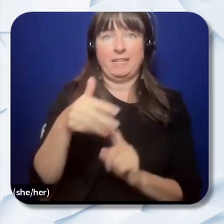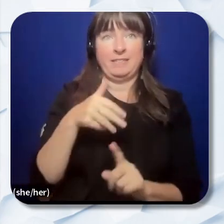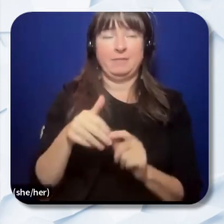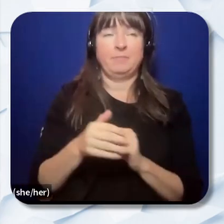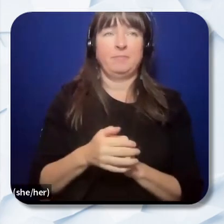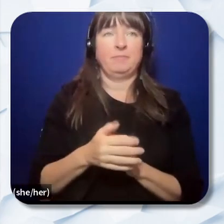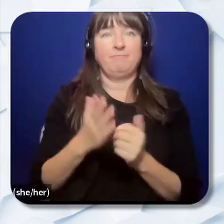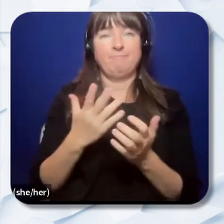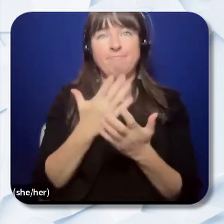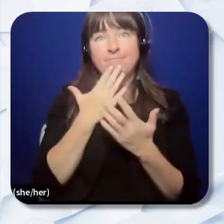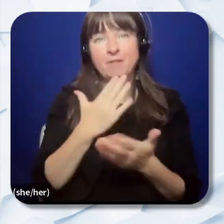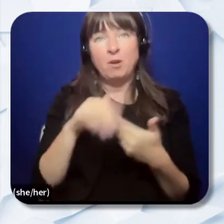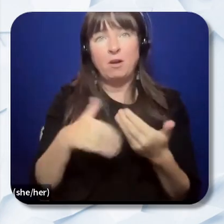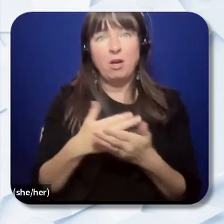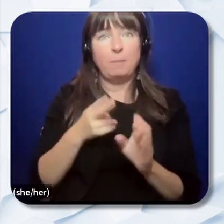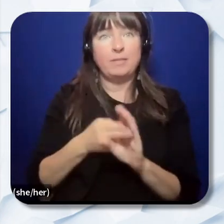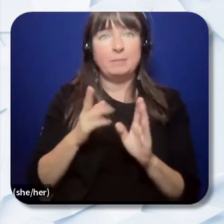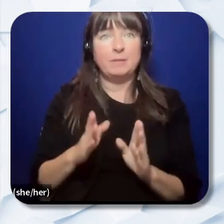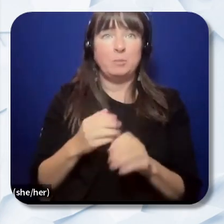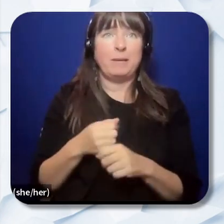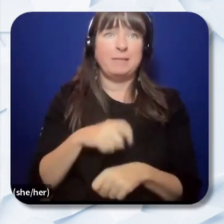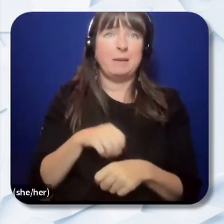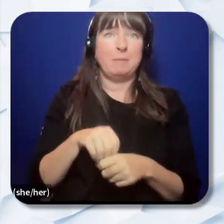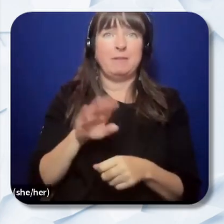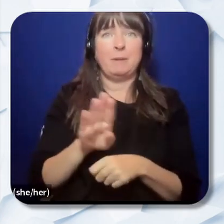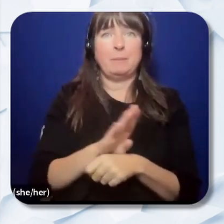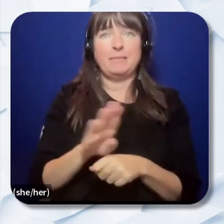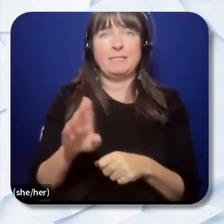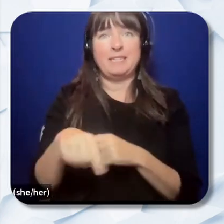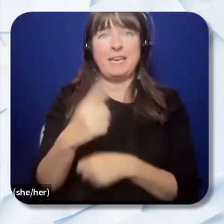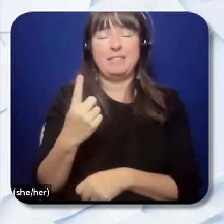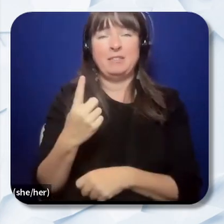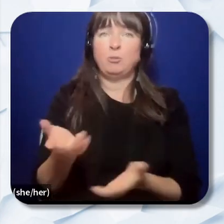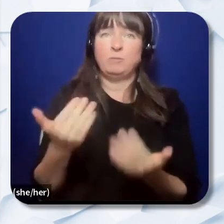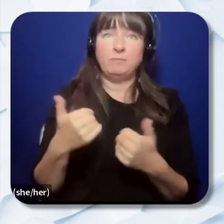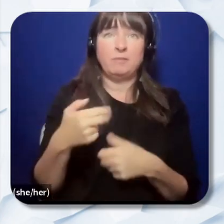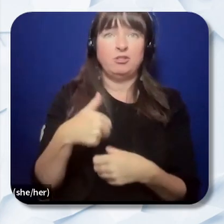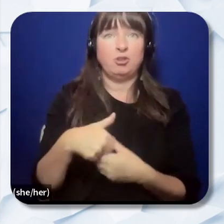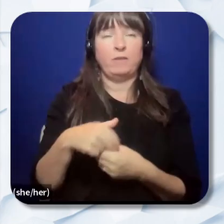of our participants who made time in their busy days to attend this webinar and hear the content